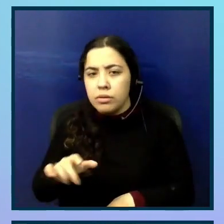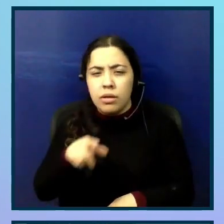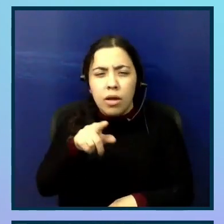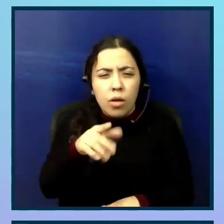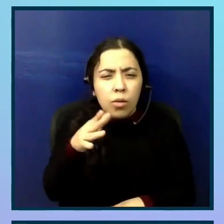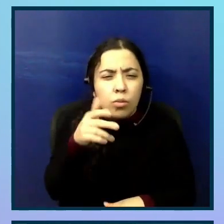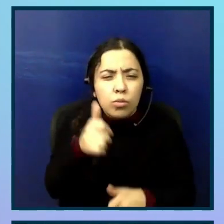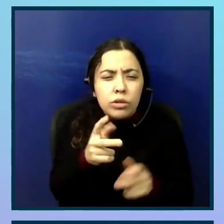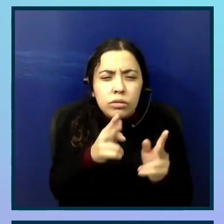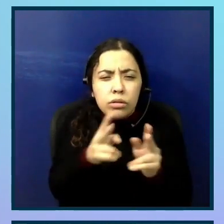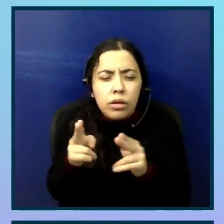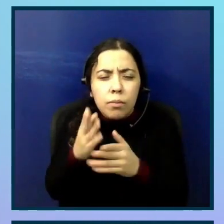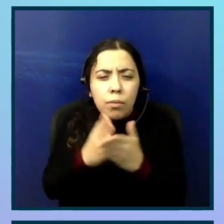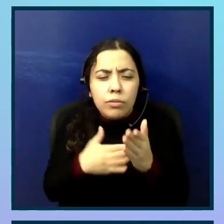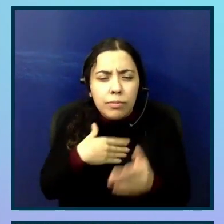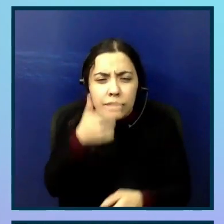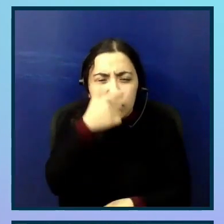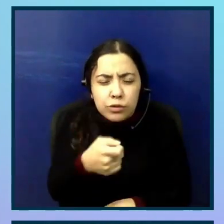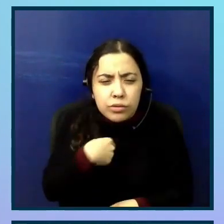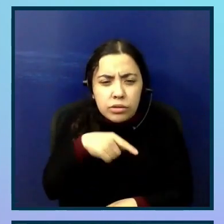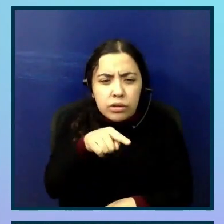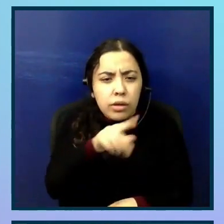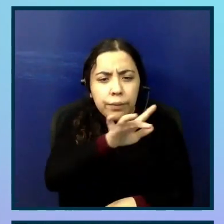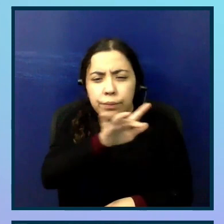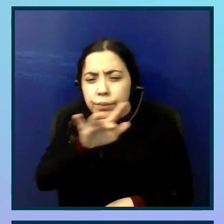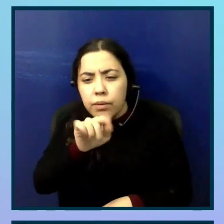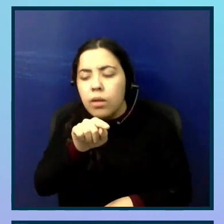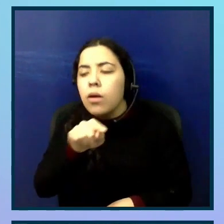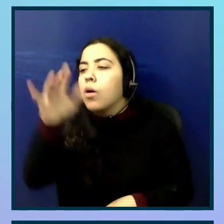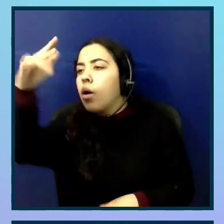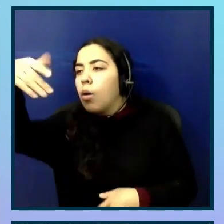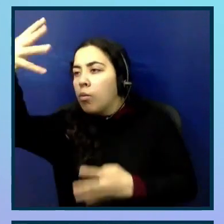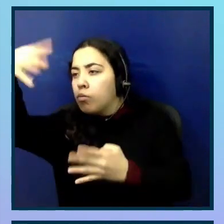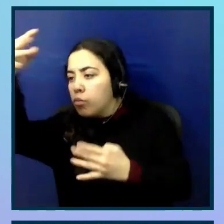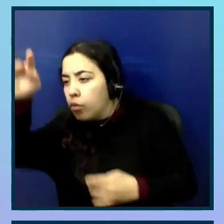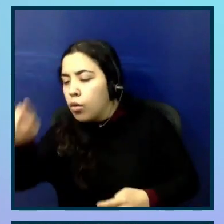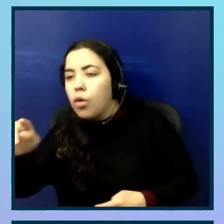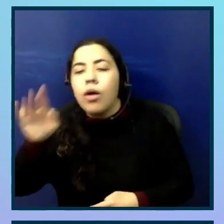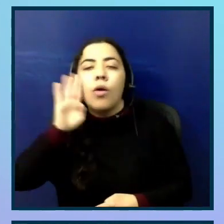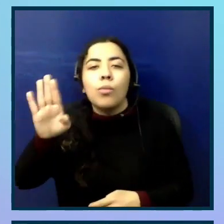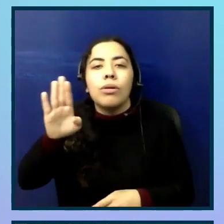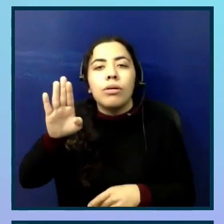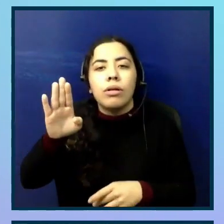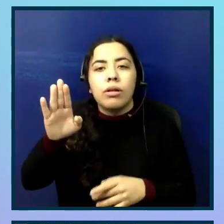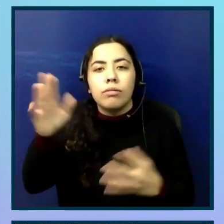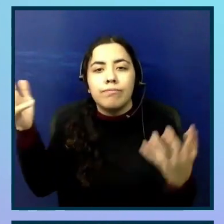You can click on the timestamped blurb in the transcript and it'll jump you to the play head to that part of the video.